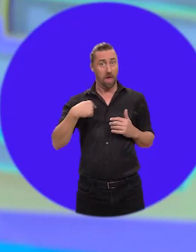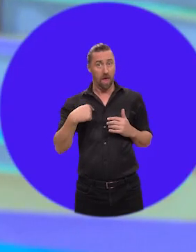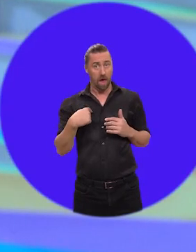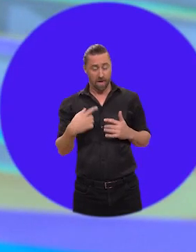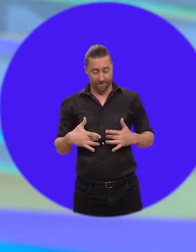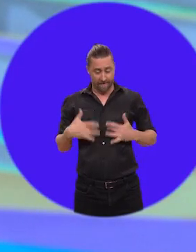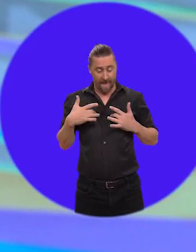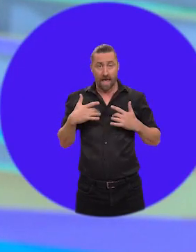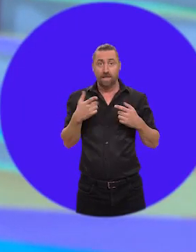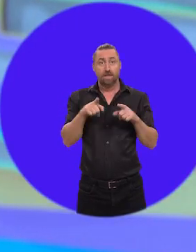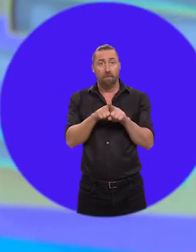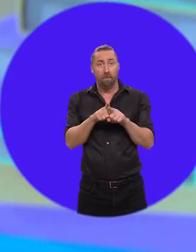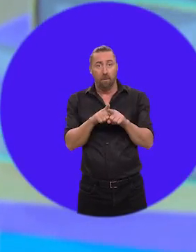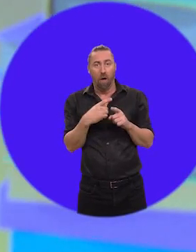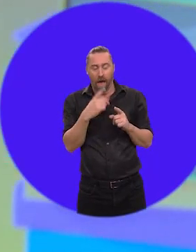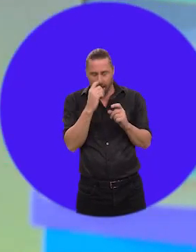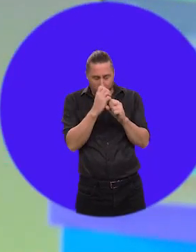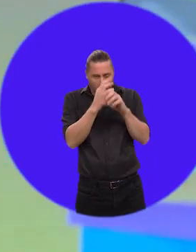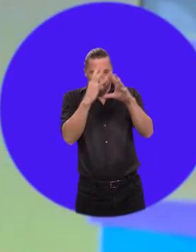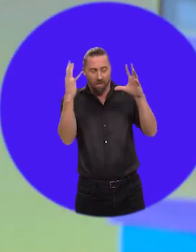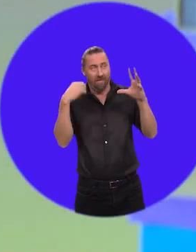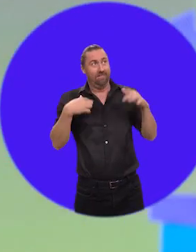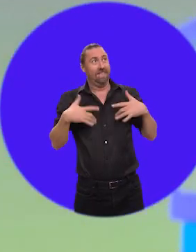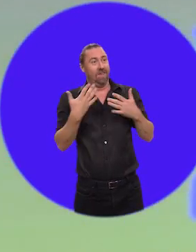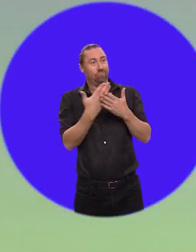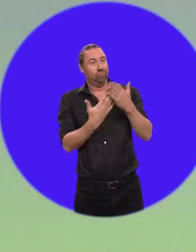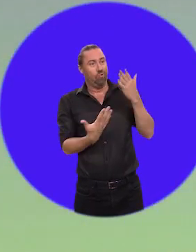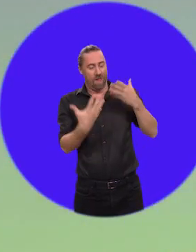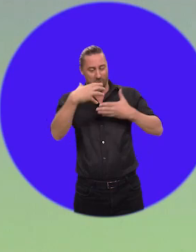that it activates, so that you can use, to help understand the story, are you ready?